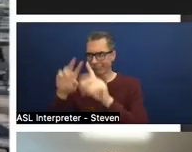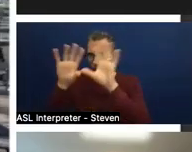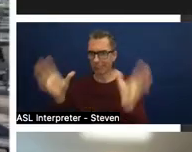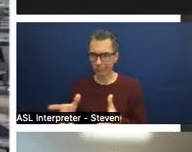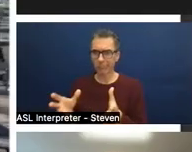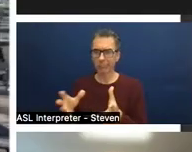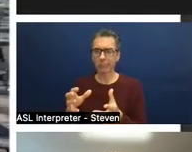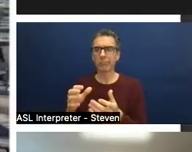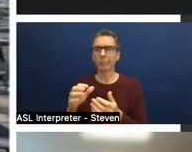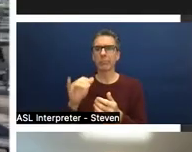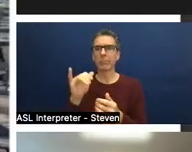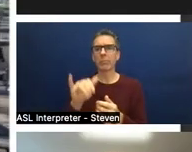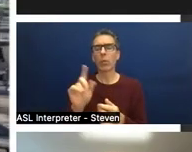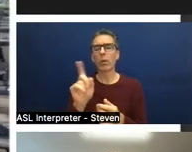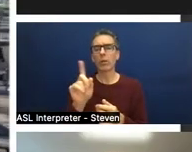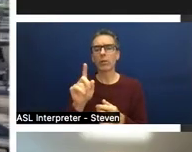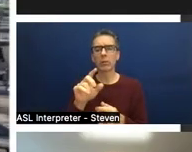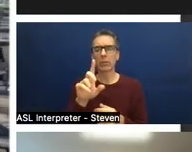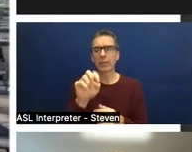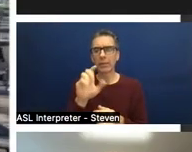north of the Decatur and Federal station.